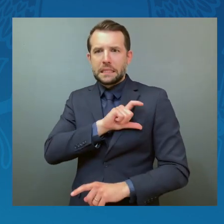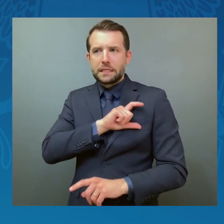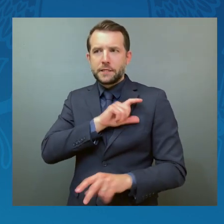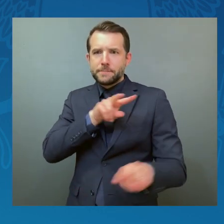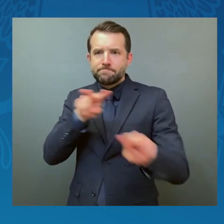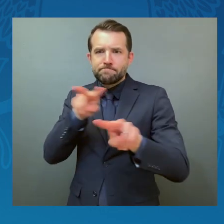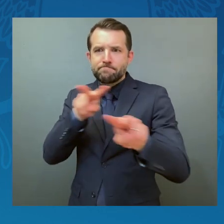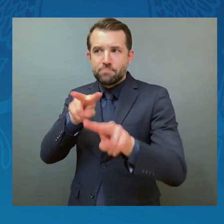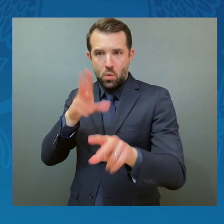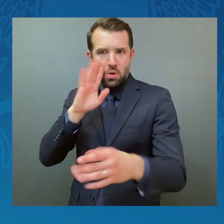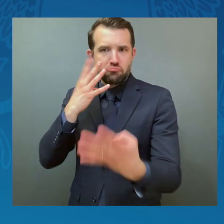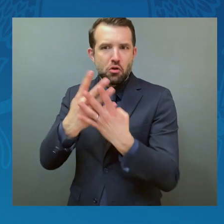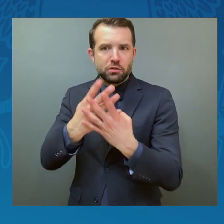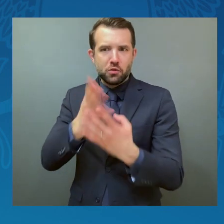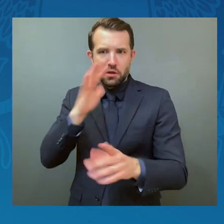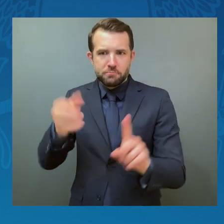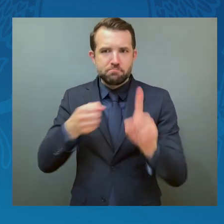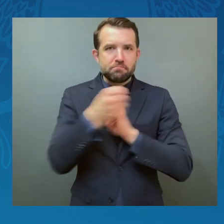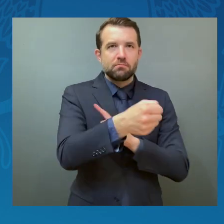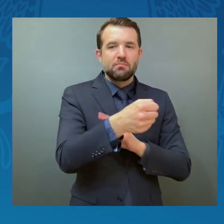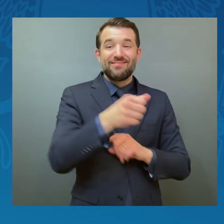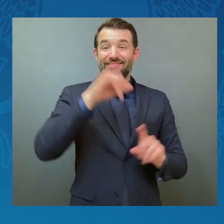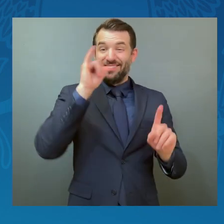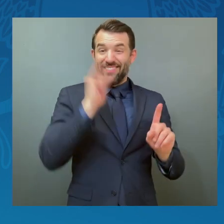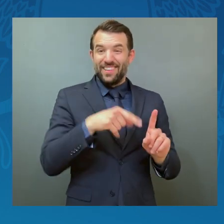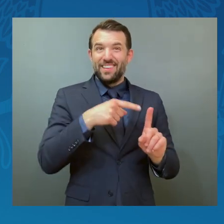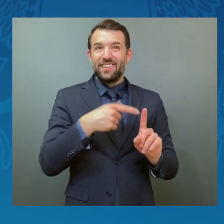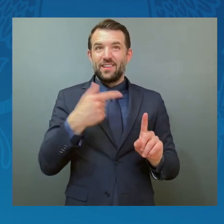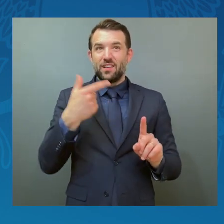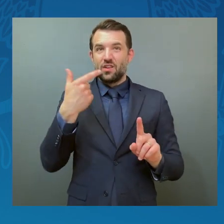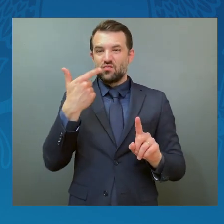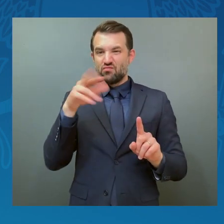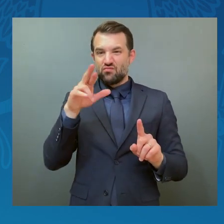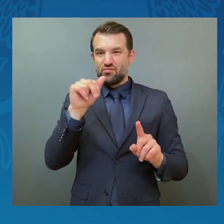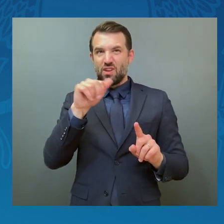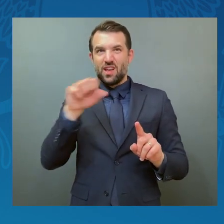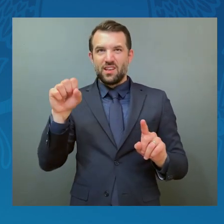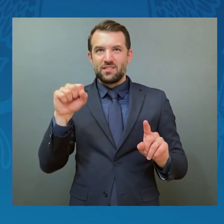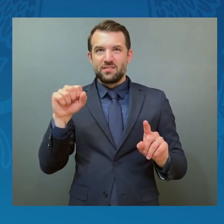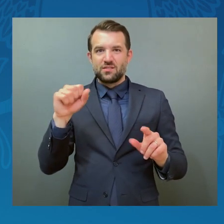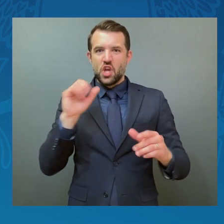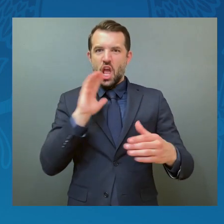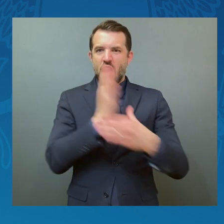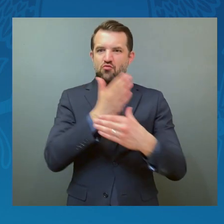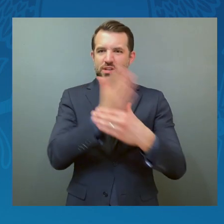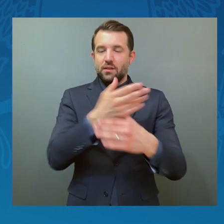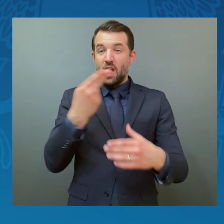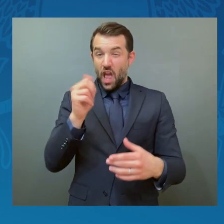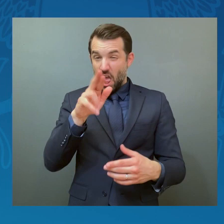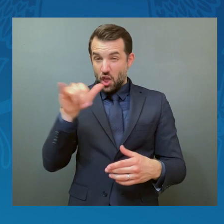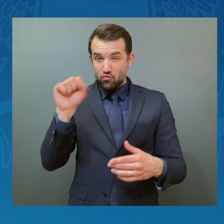That sort of harassment and intimidation is unethical, and often it is illegal.